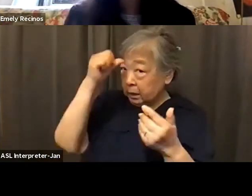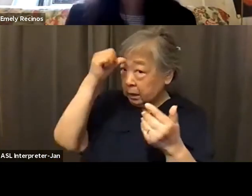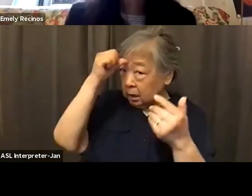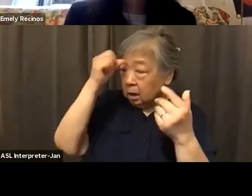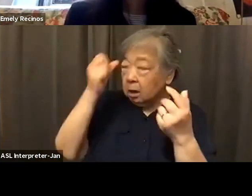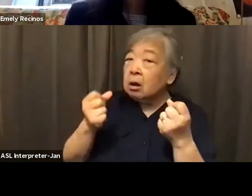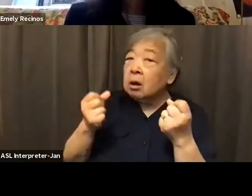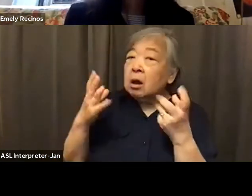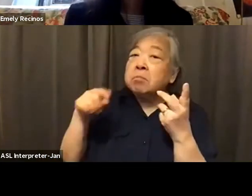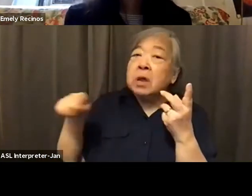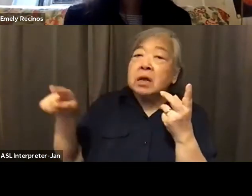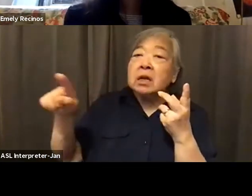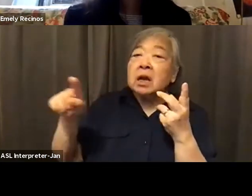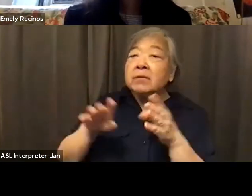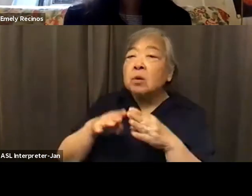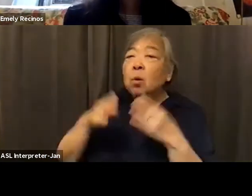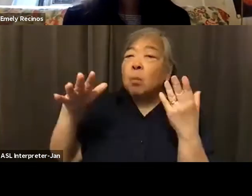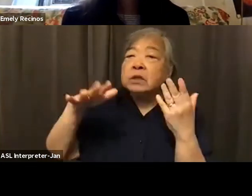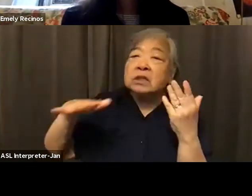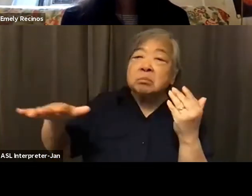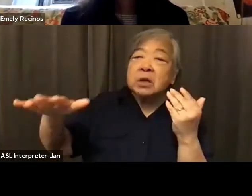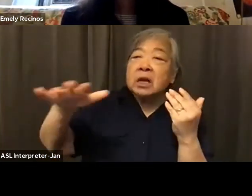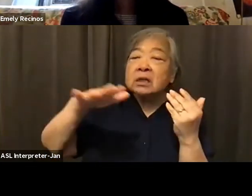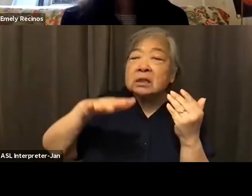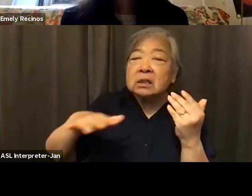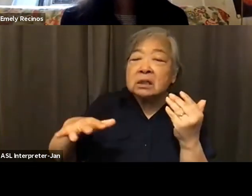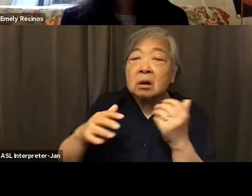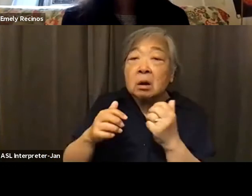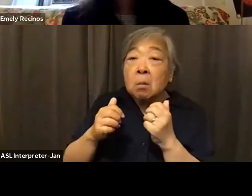spaces were dominated by men.